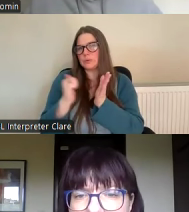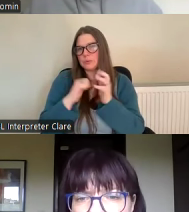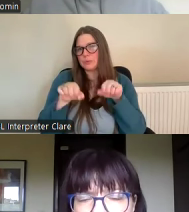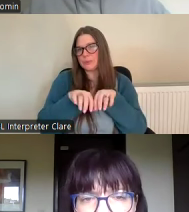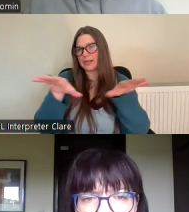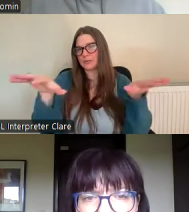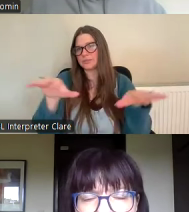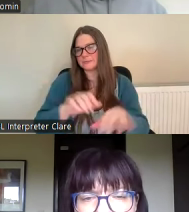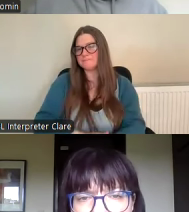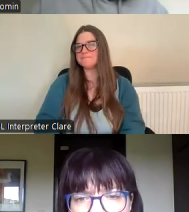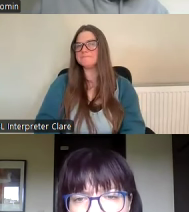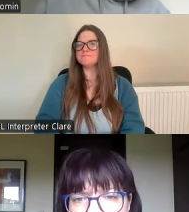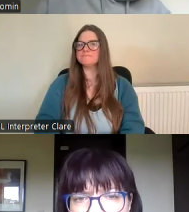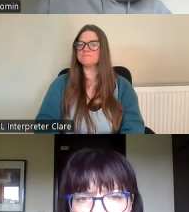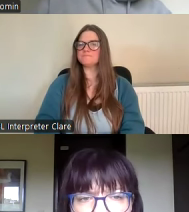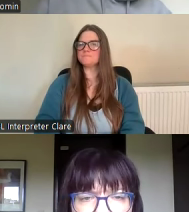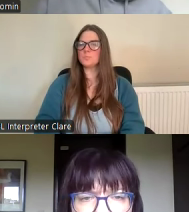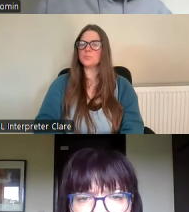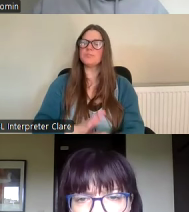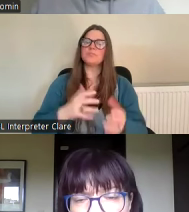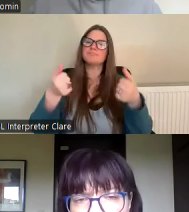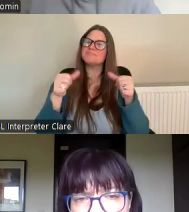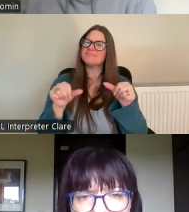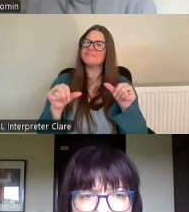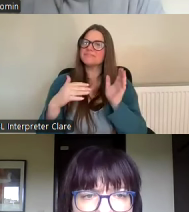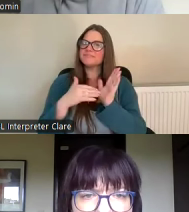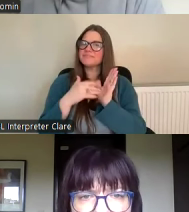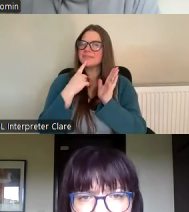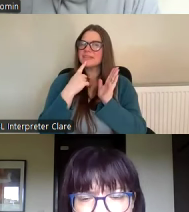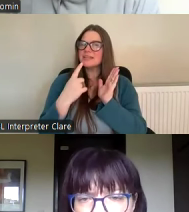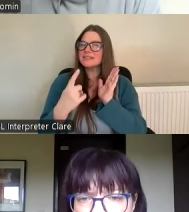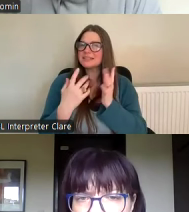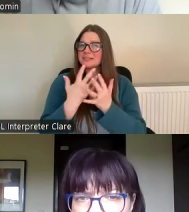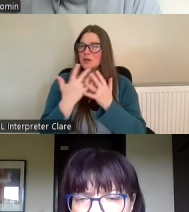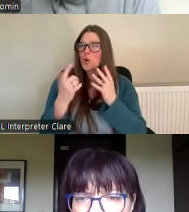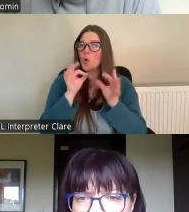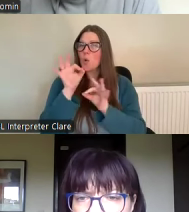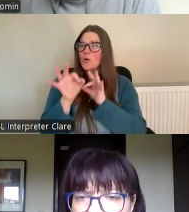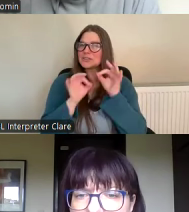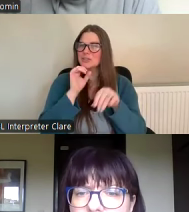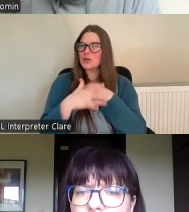There was quite a few questions around the keywords, since obviously you talked about quite a lot.